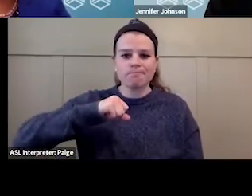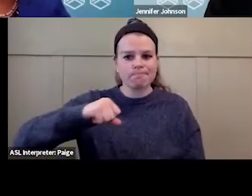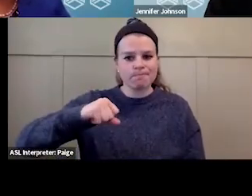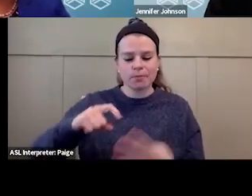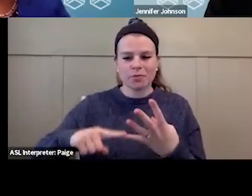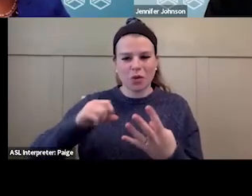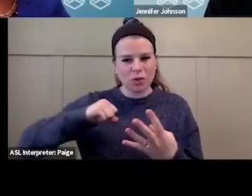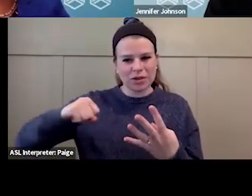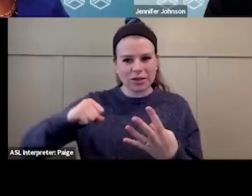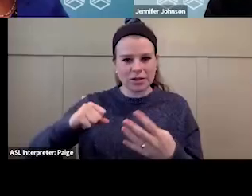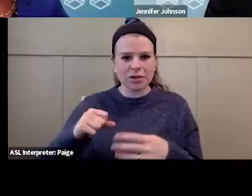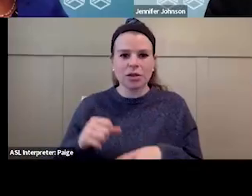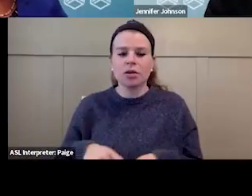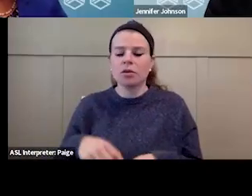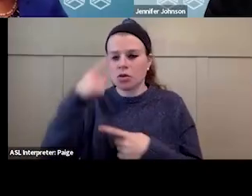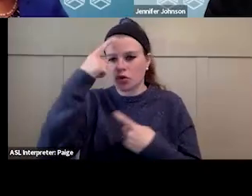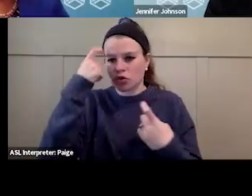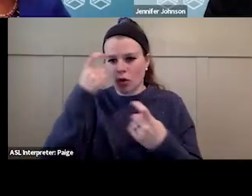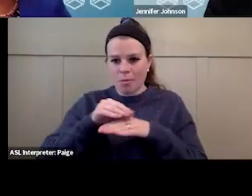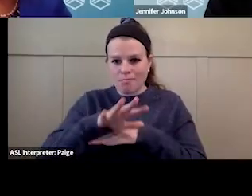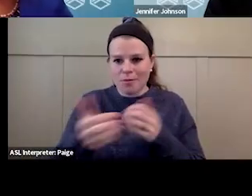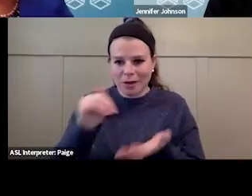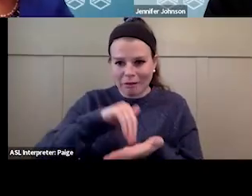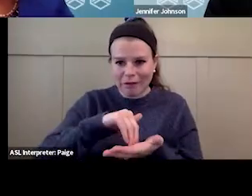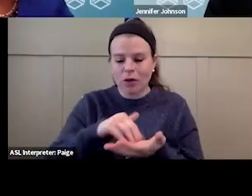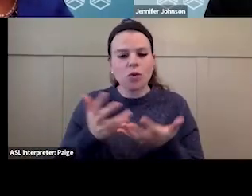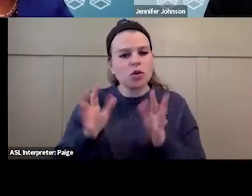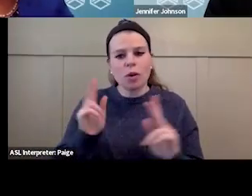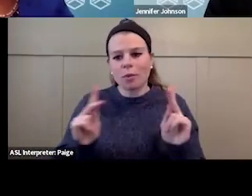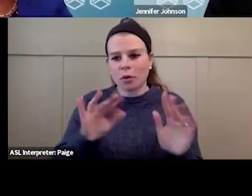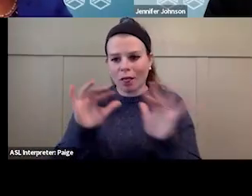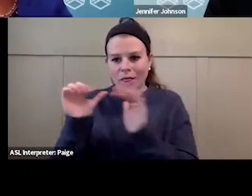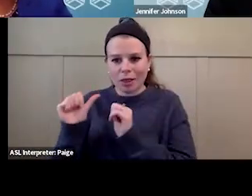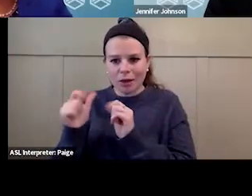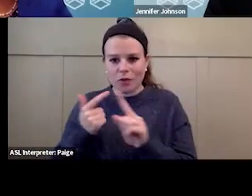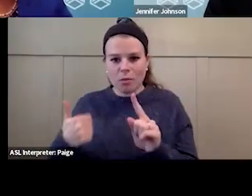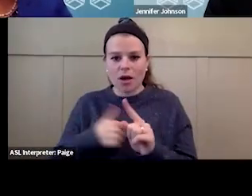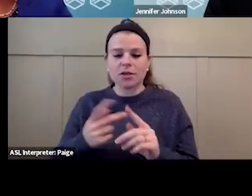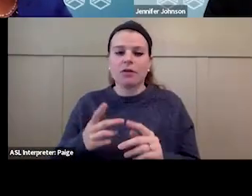We don't want anyone to leave our presence on any given day feeling worse than